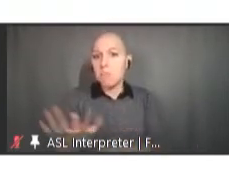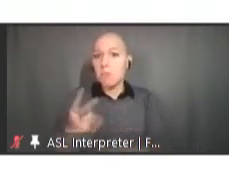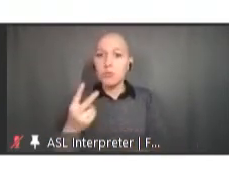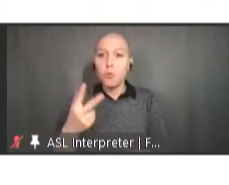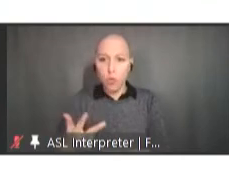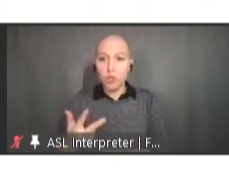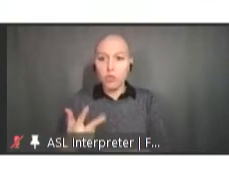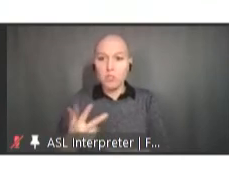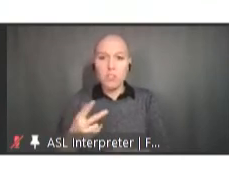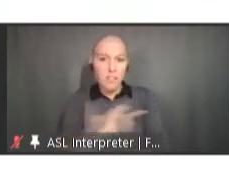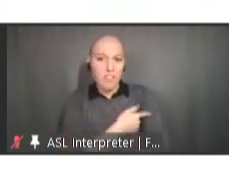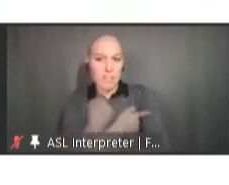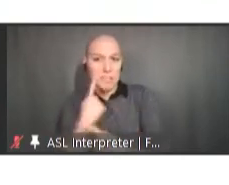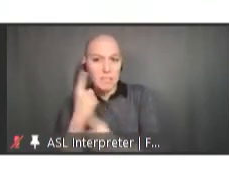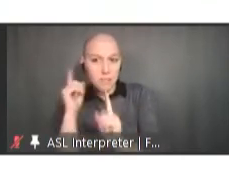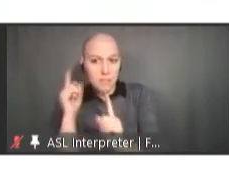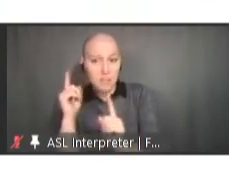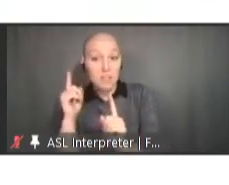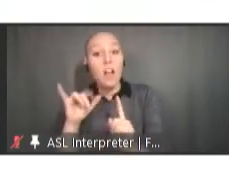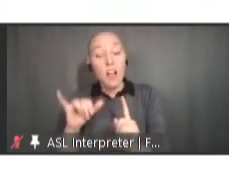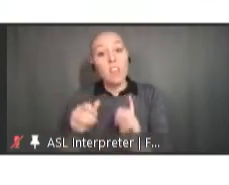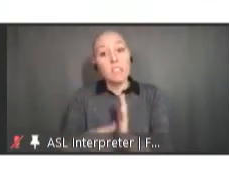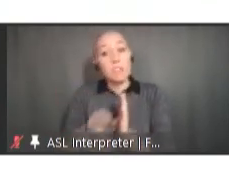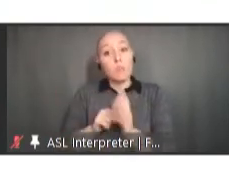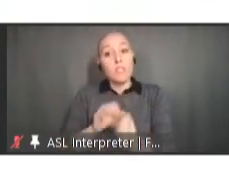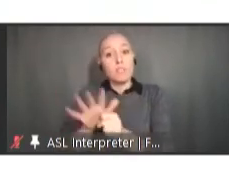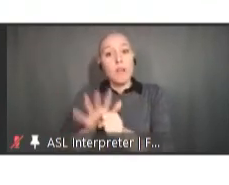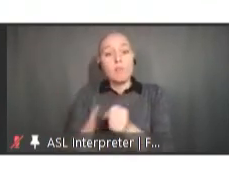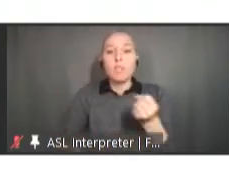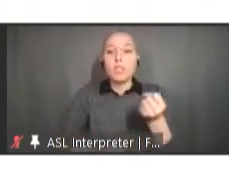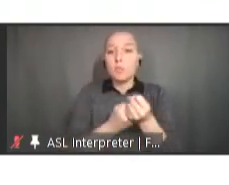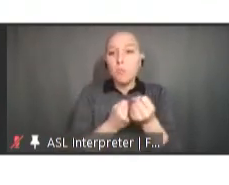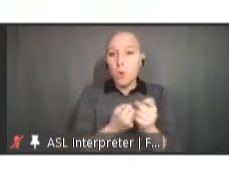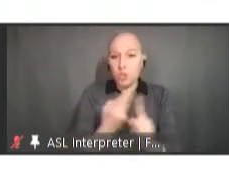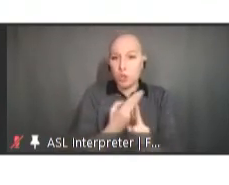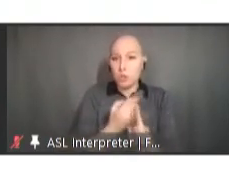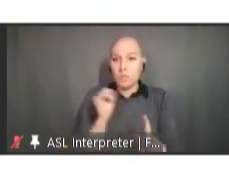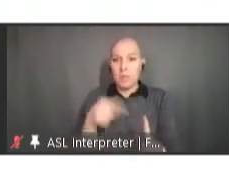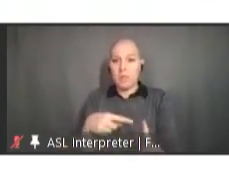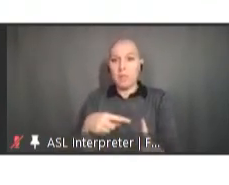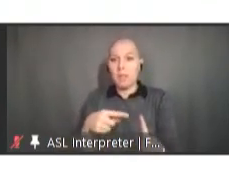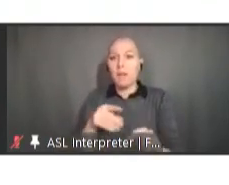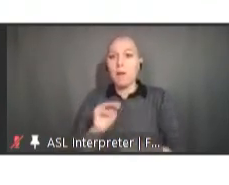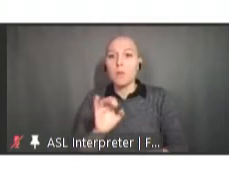enough proportion that it supports utility of this marker for guiding vaccine research and approval.